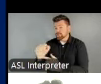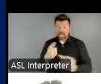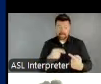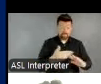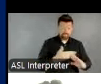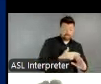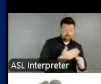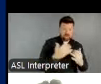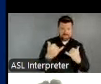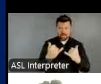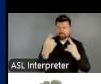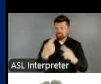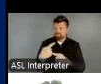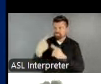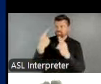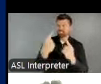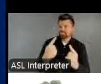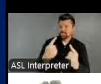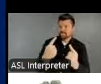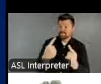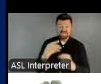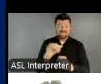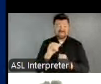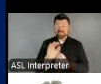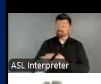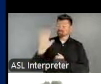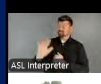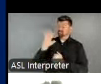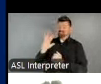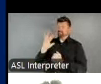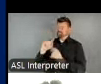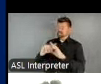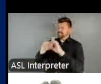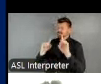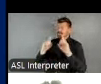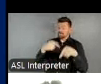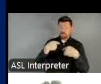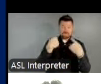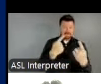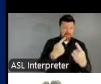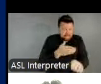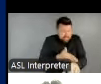few decades ago. To help guide this work, we established the NEA's Office of Partnerships,